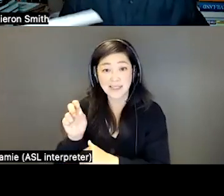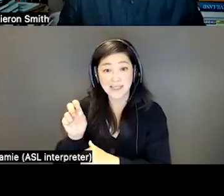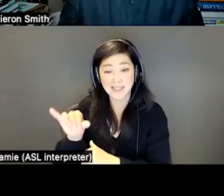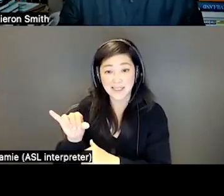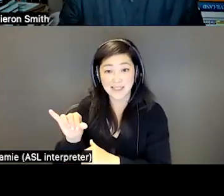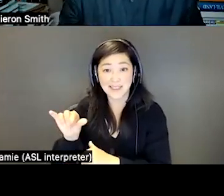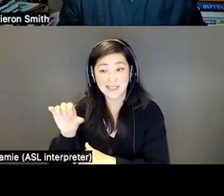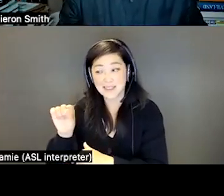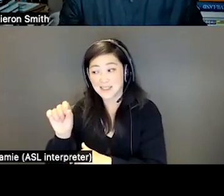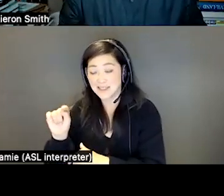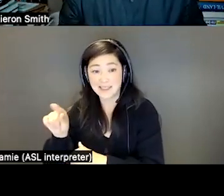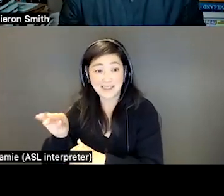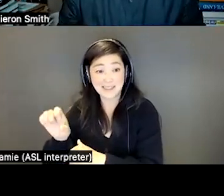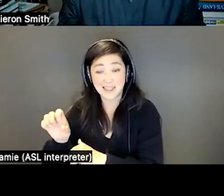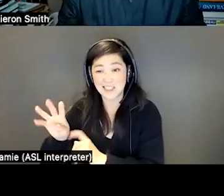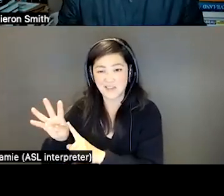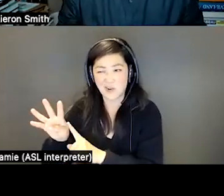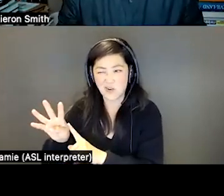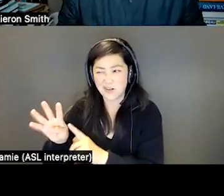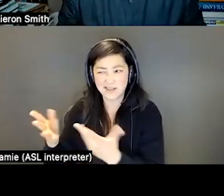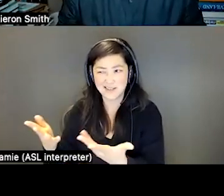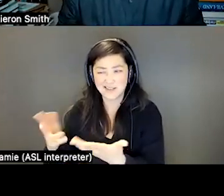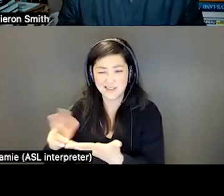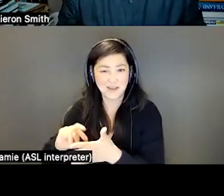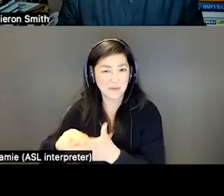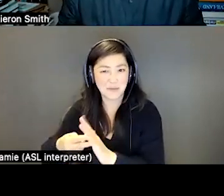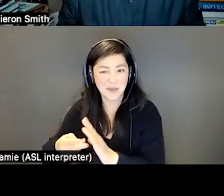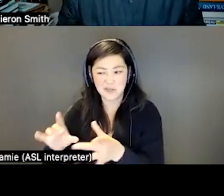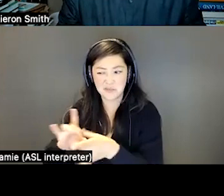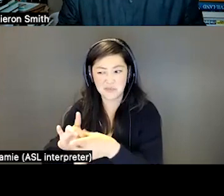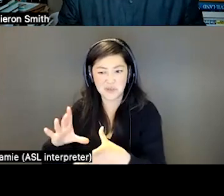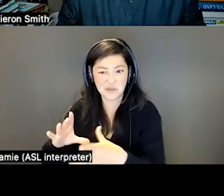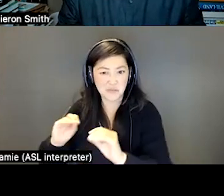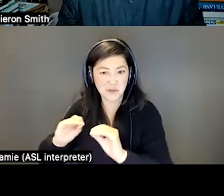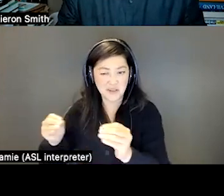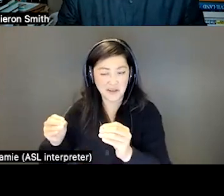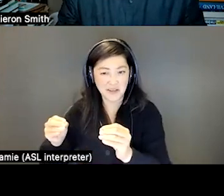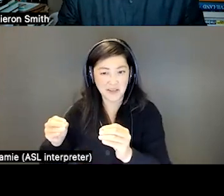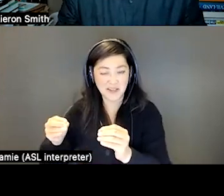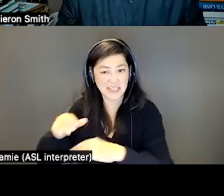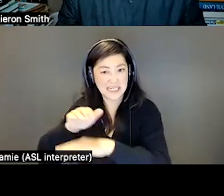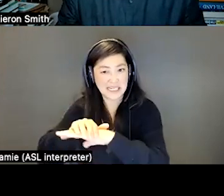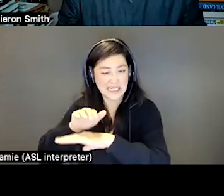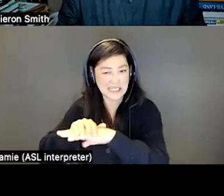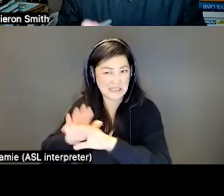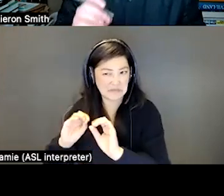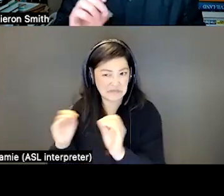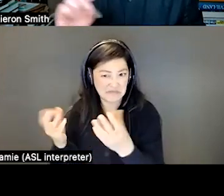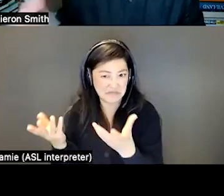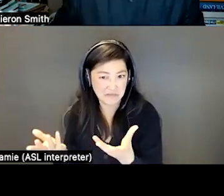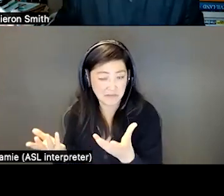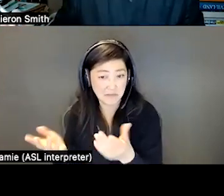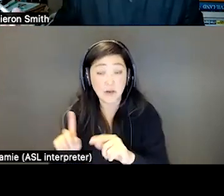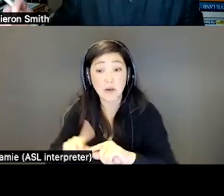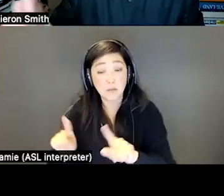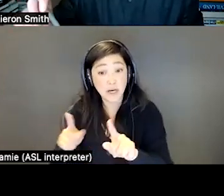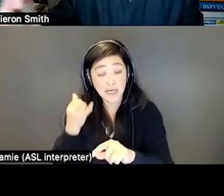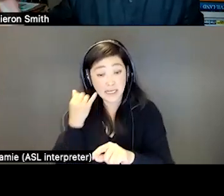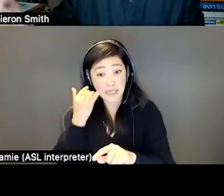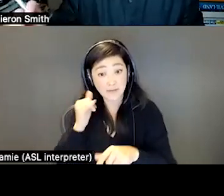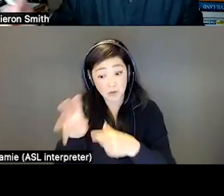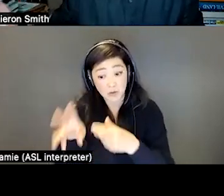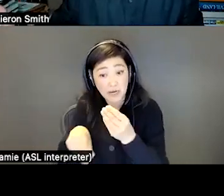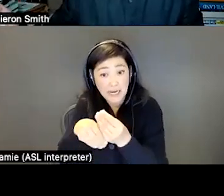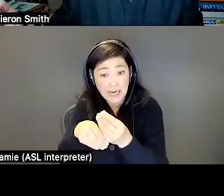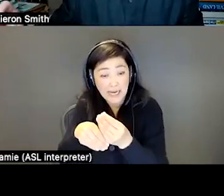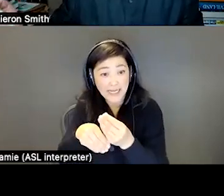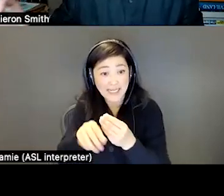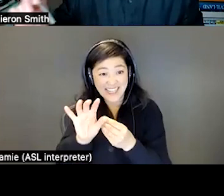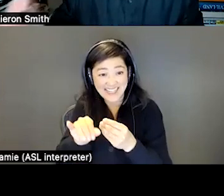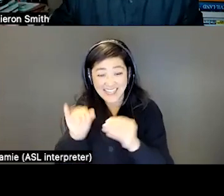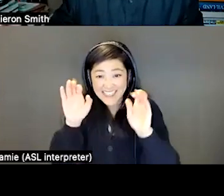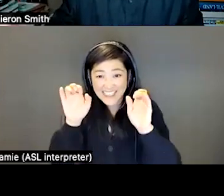outside of the UK or even England, actually. But if you've put these educational levels in